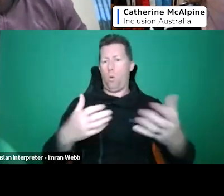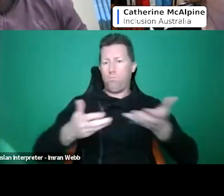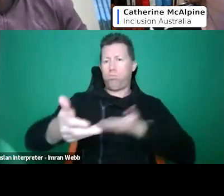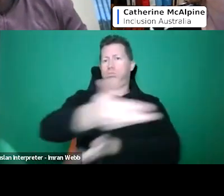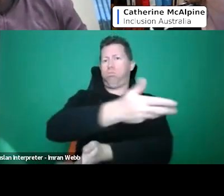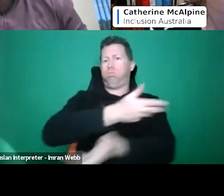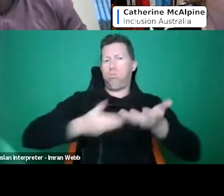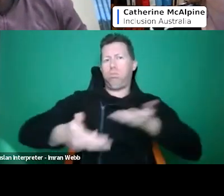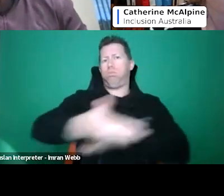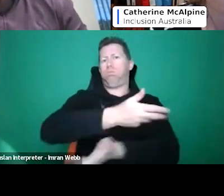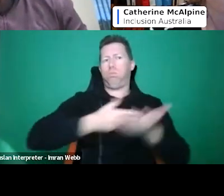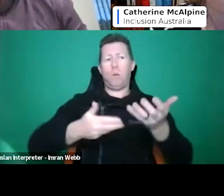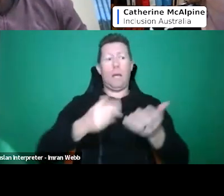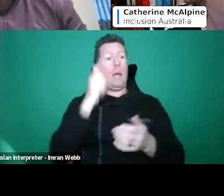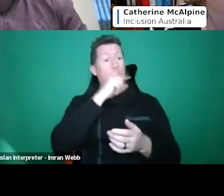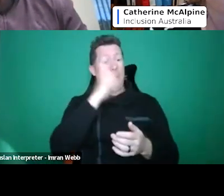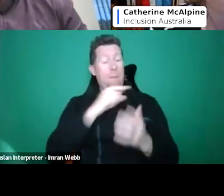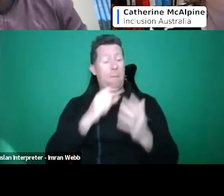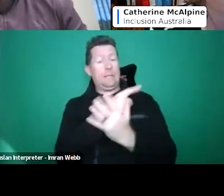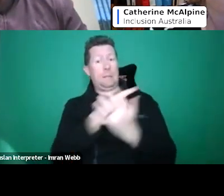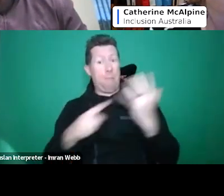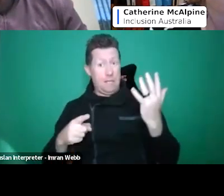where people with disability are listened